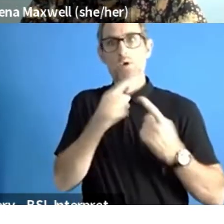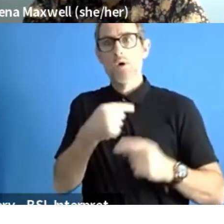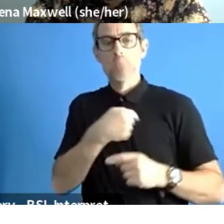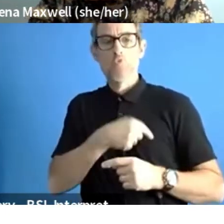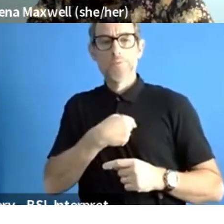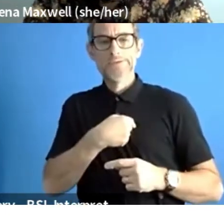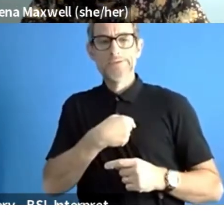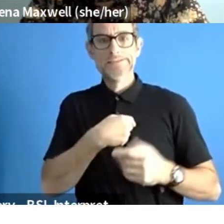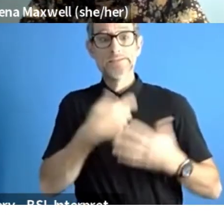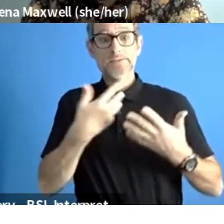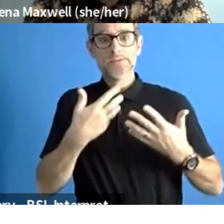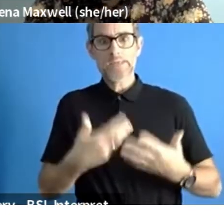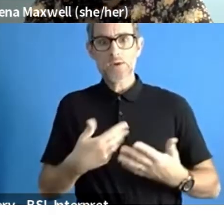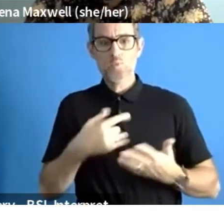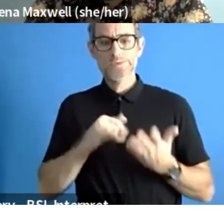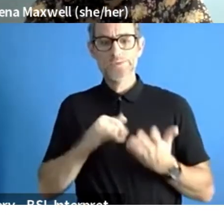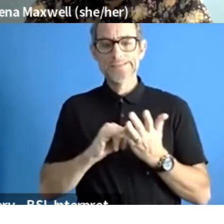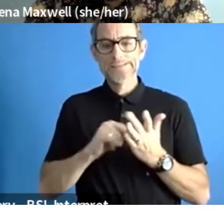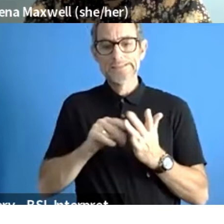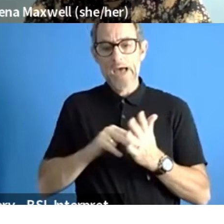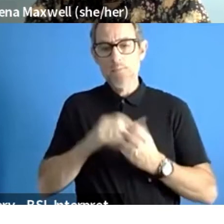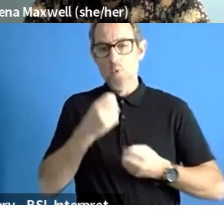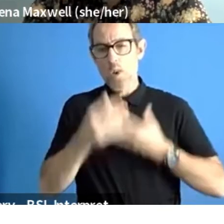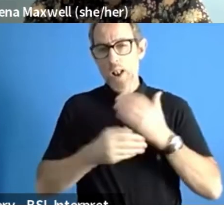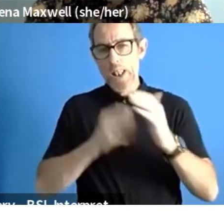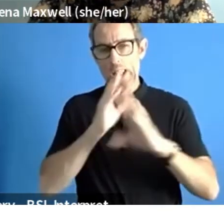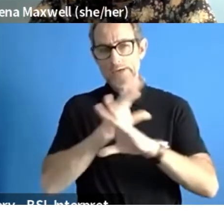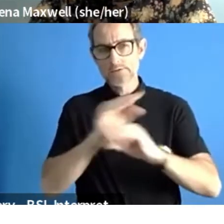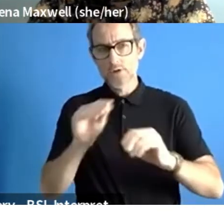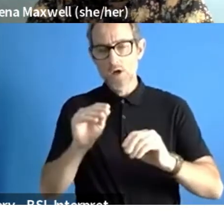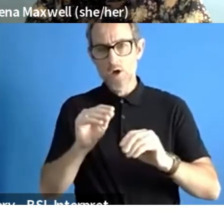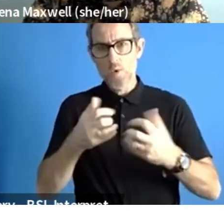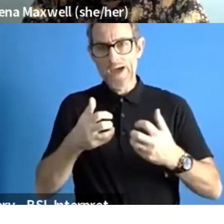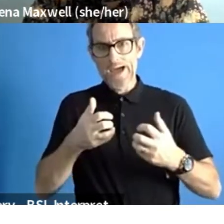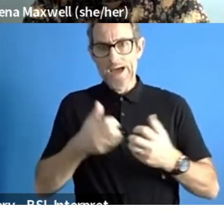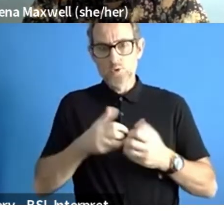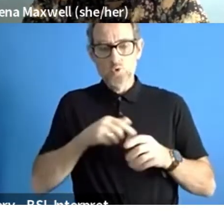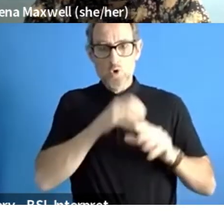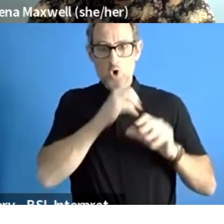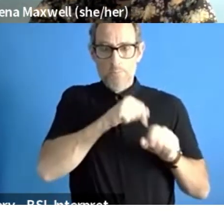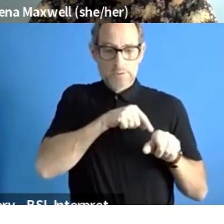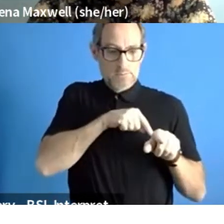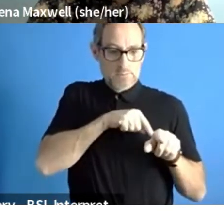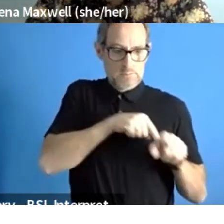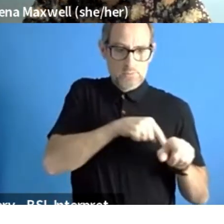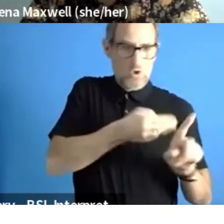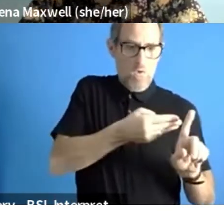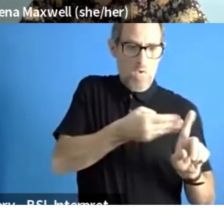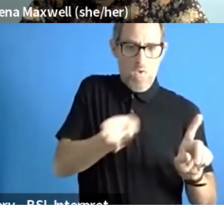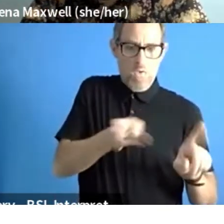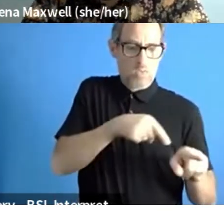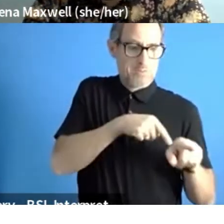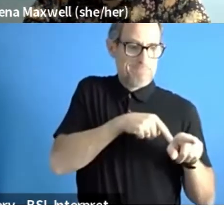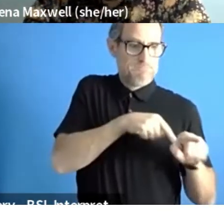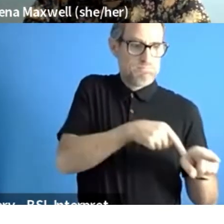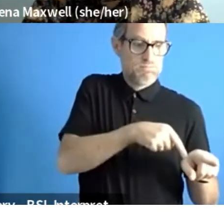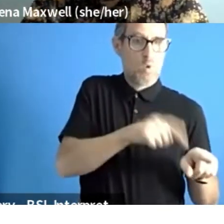To that end, I'm going to hand it over to Simon to let us know how we were kept on track. Simon, I would say you're my police guard but I think